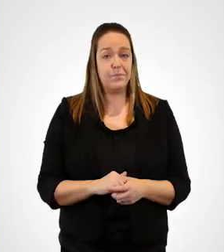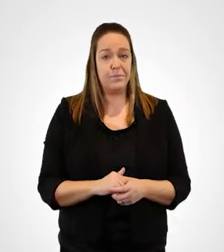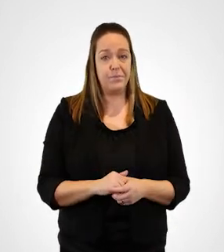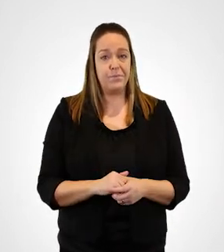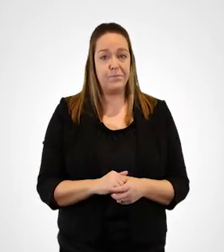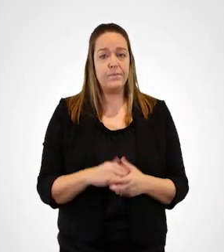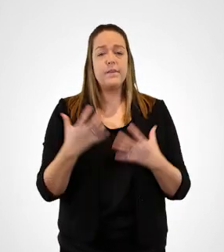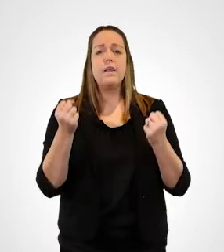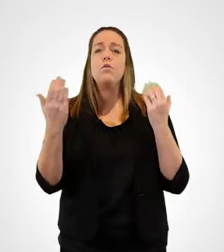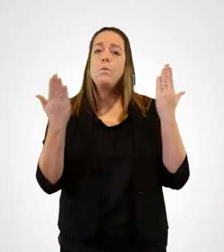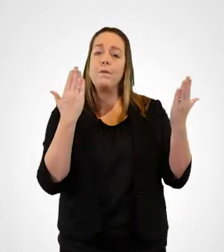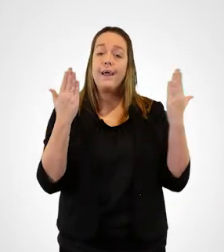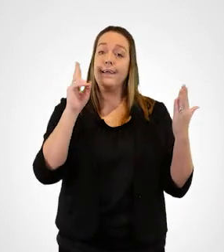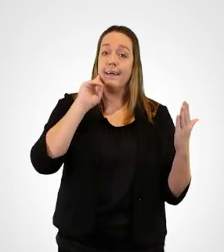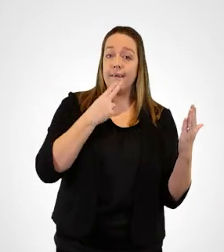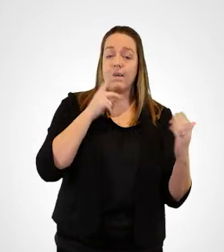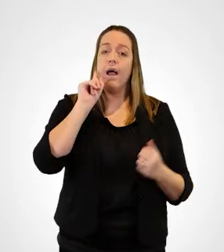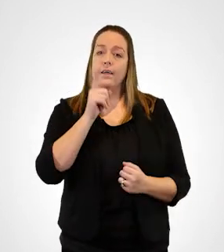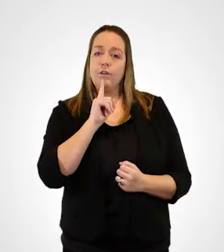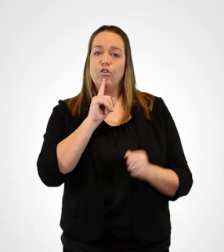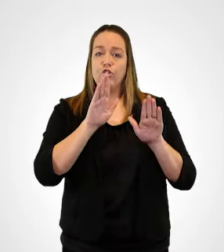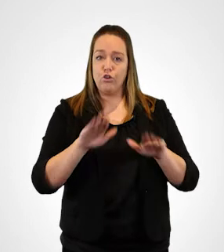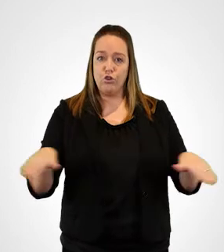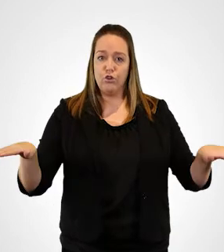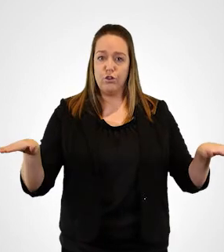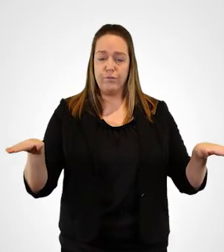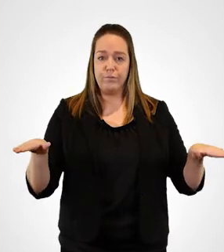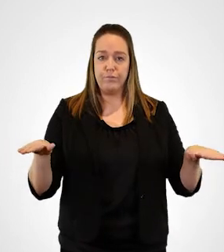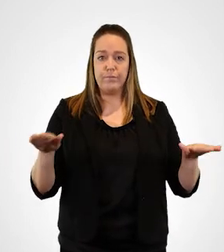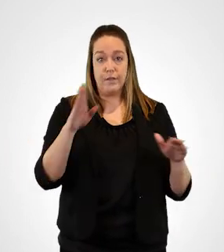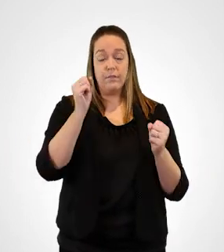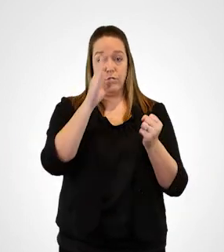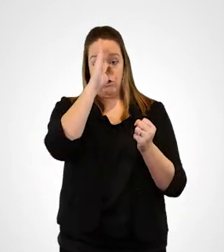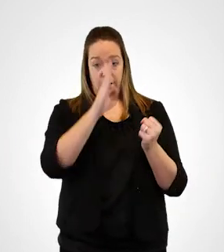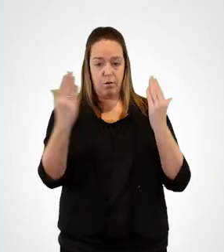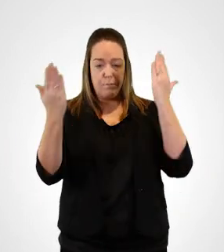in which we've been comparing deaf and hearing children directly